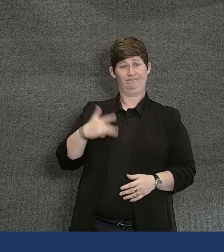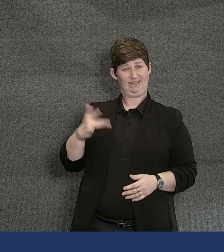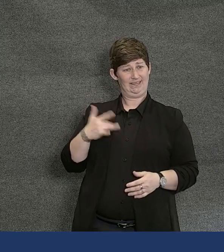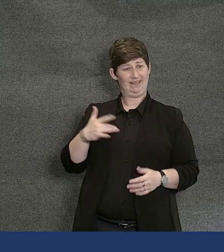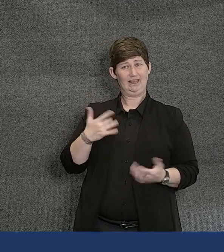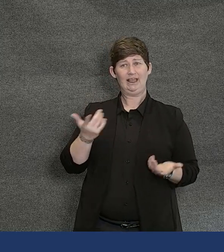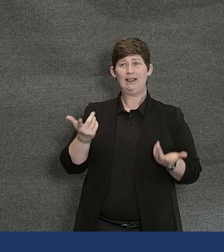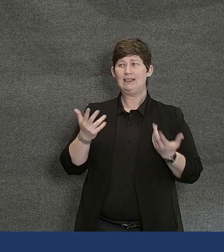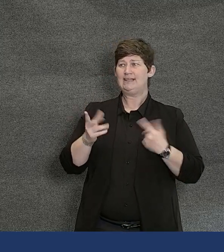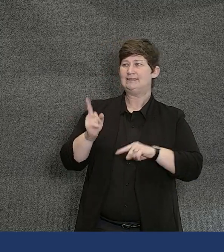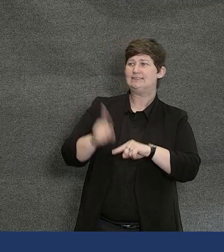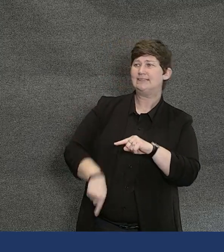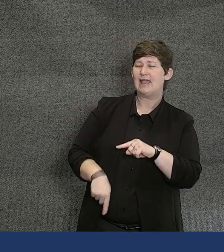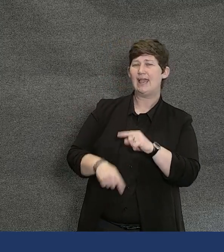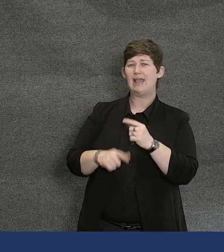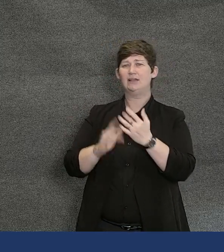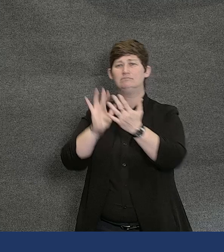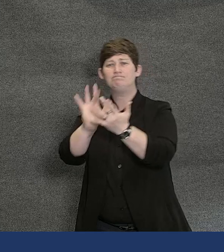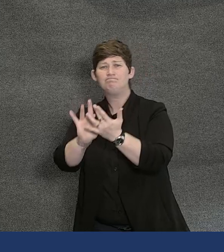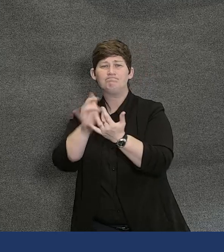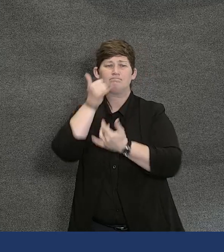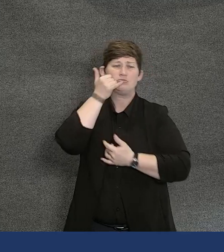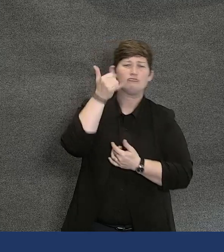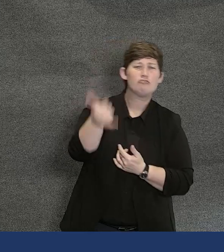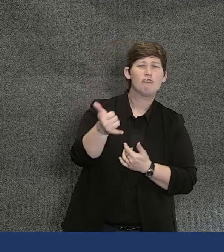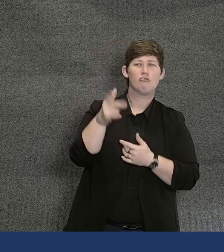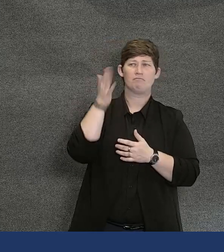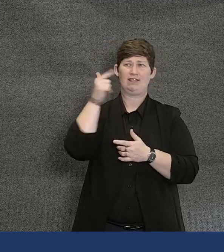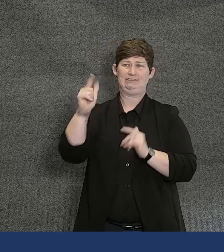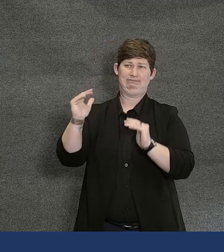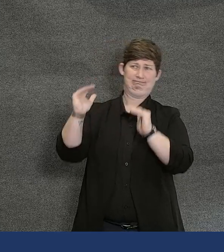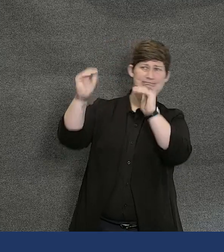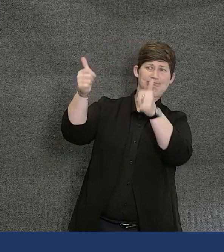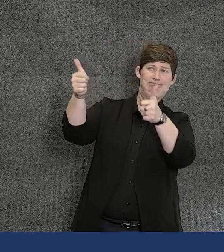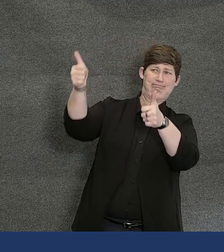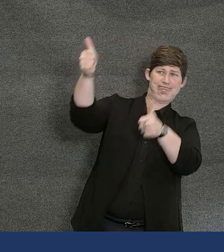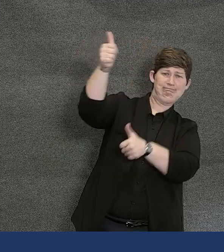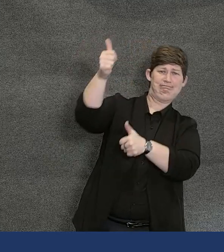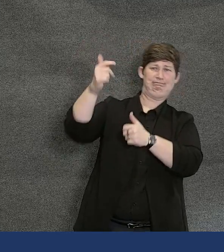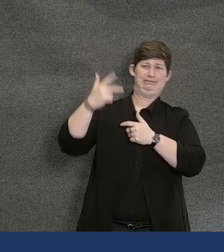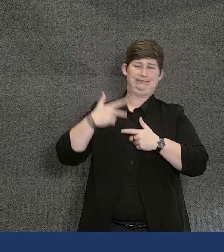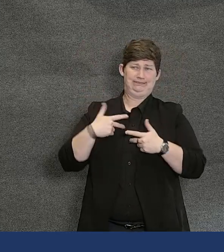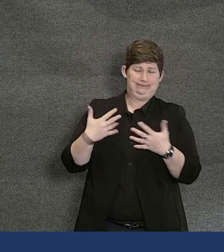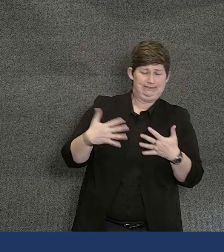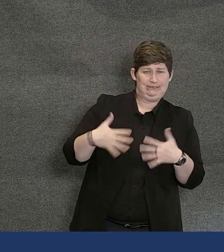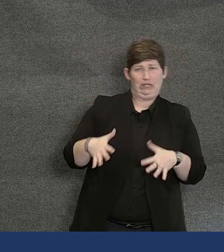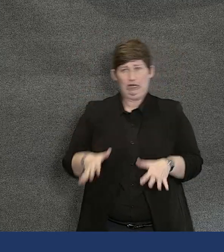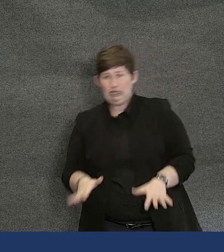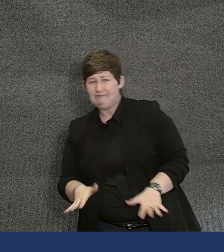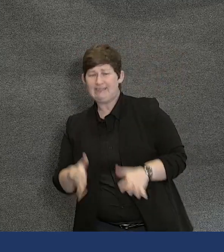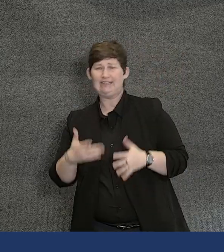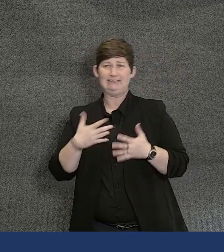directly to their elected because they're like their elected official and they're nervous or it seems intimidating.